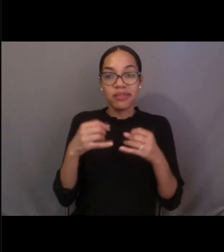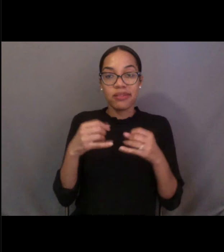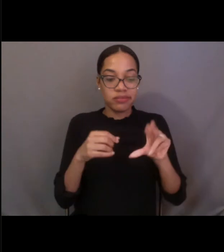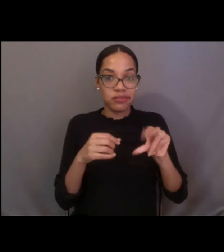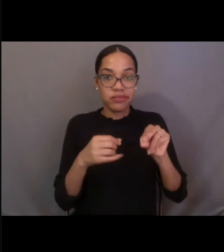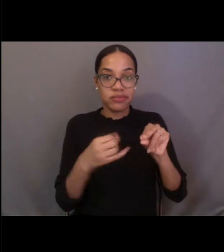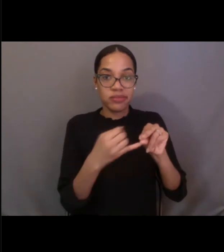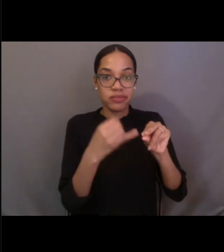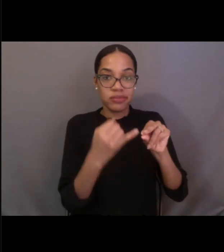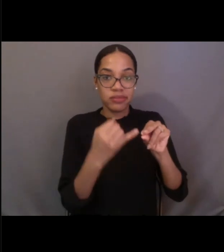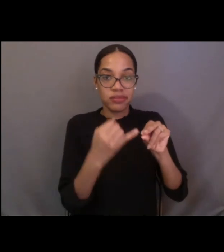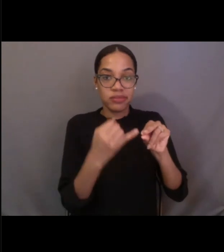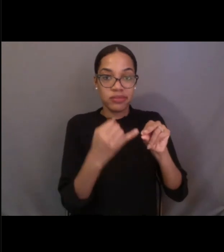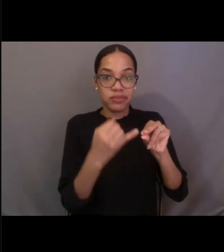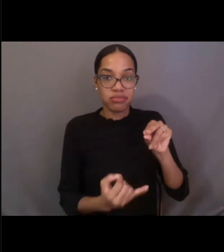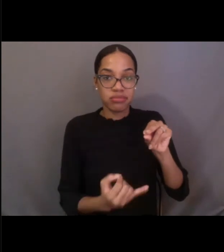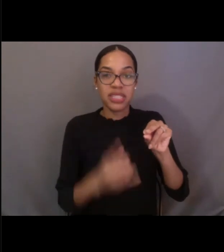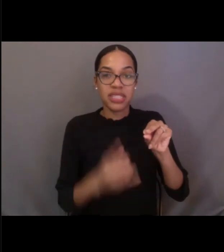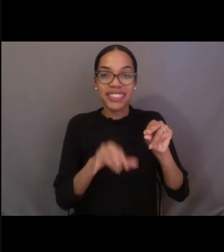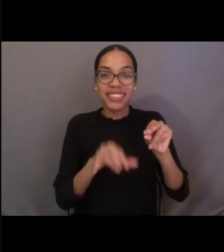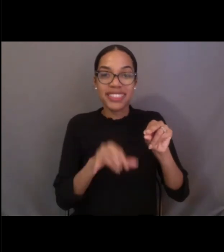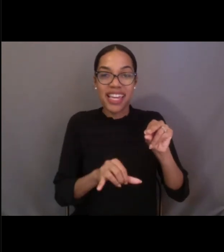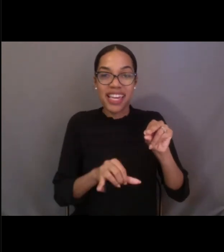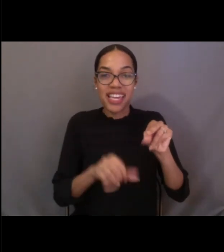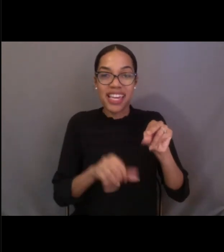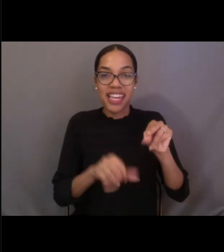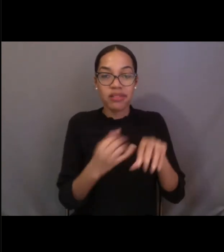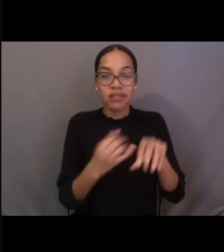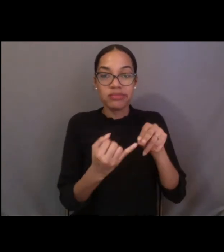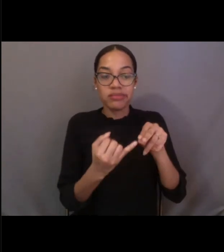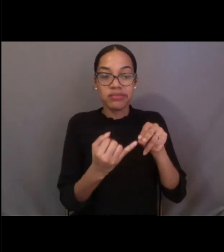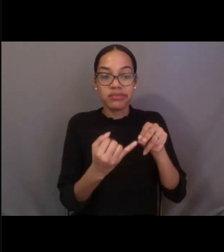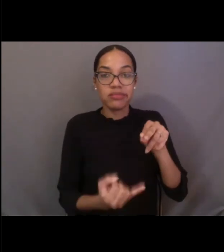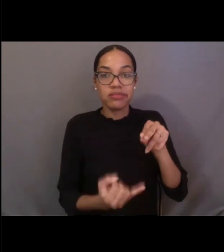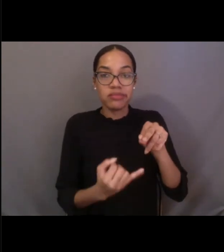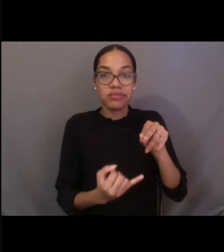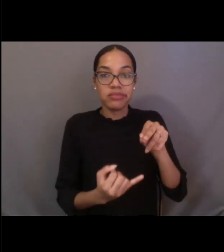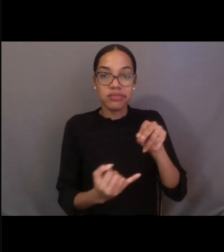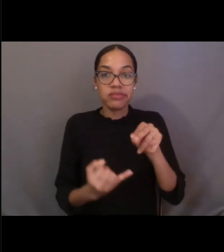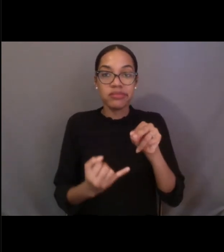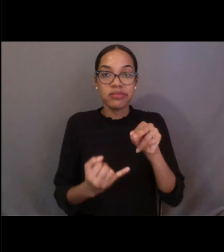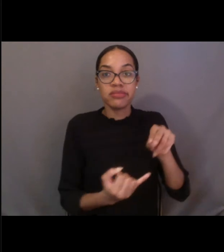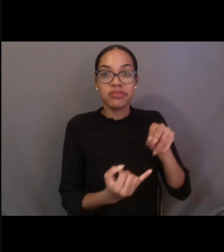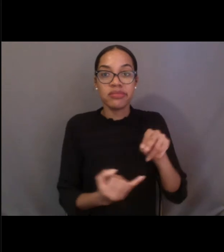so that they stay in one place and are stable. Again, the defining characteristic